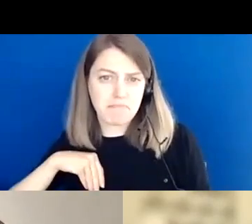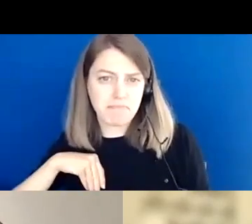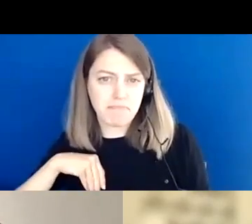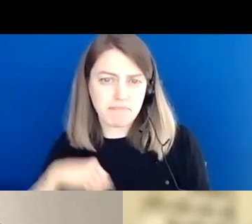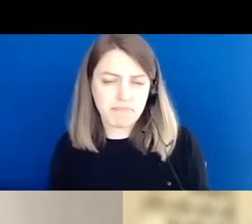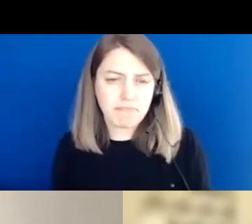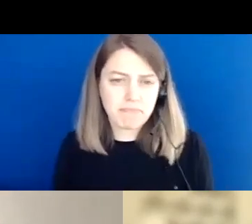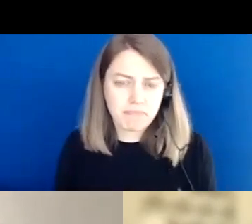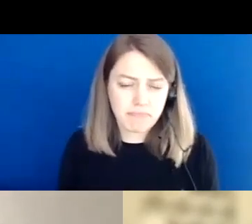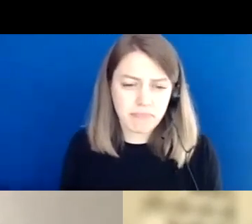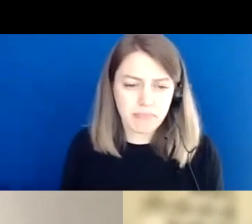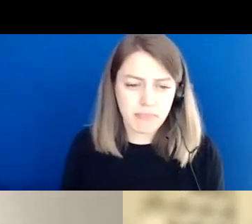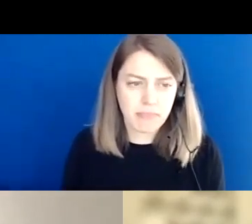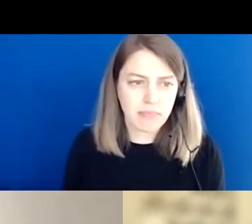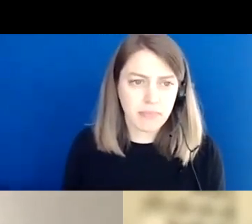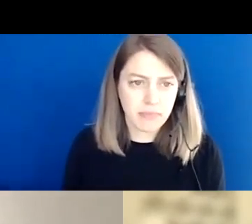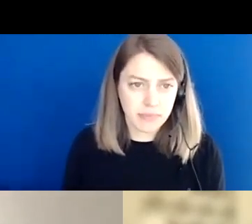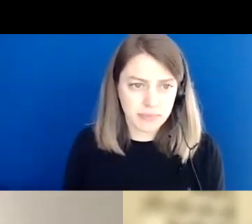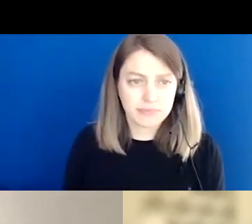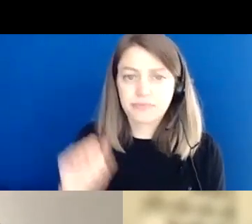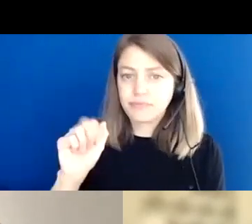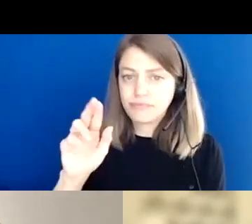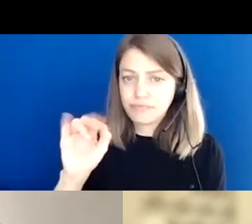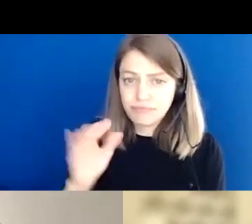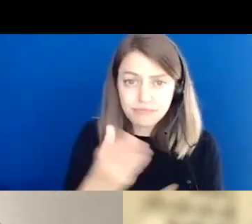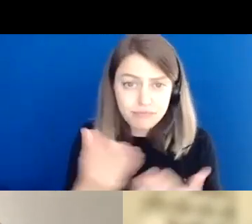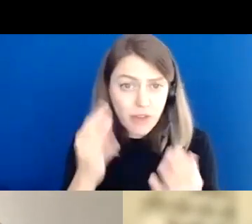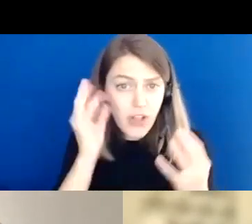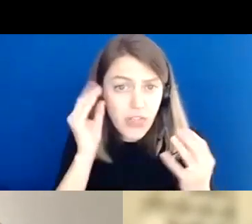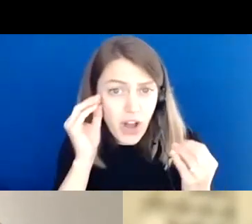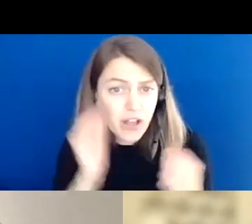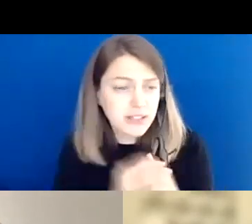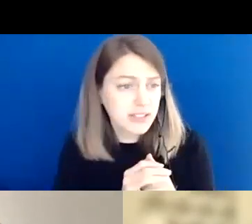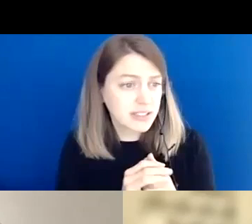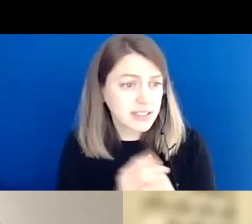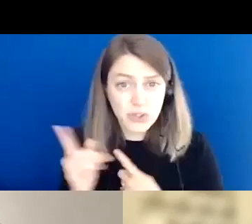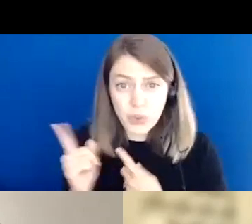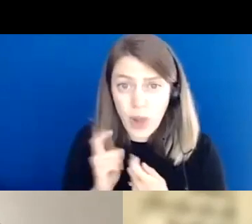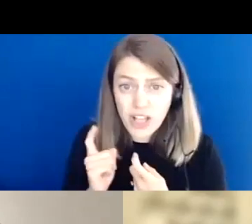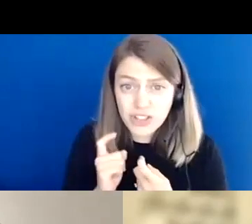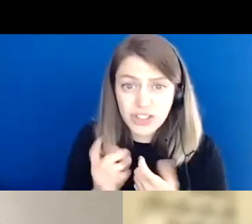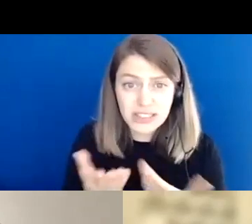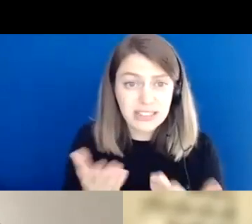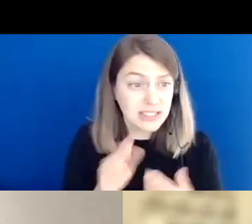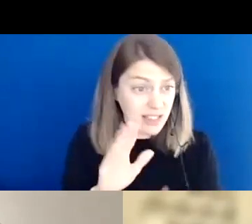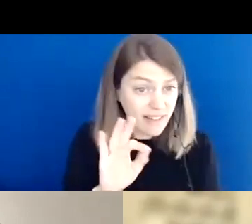Do we have thoughts on that question from any of our other panelists? Finn? Jennifer?